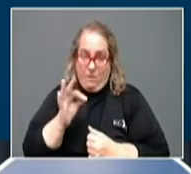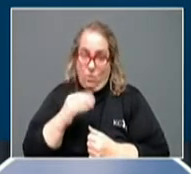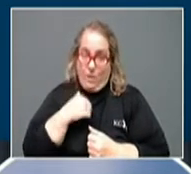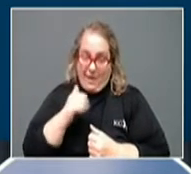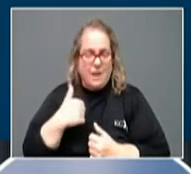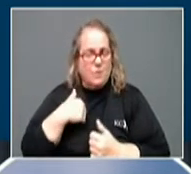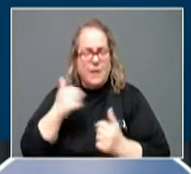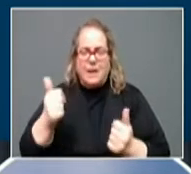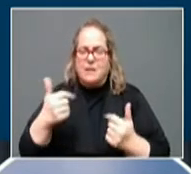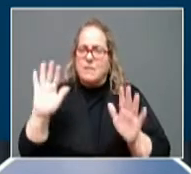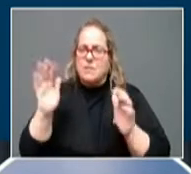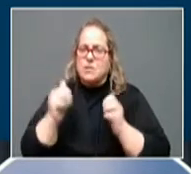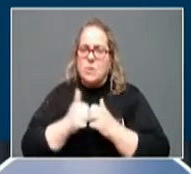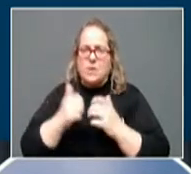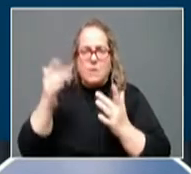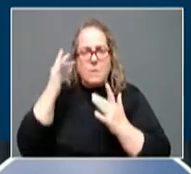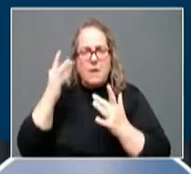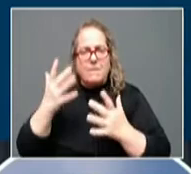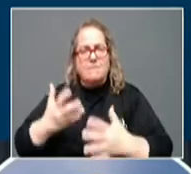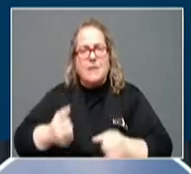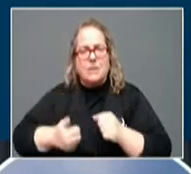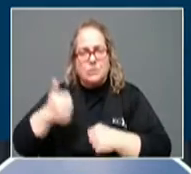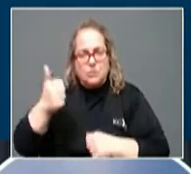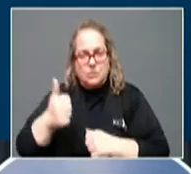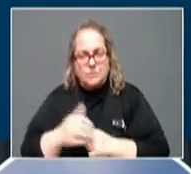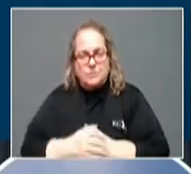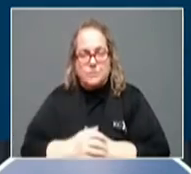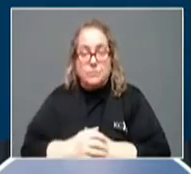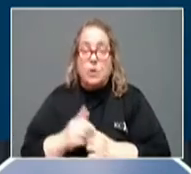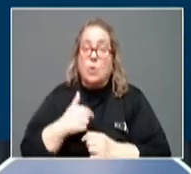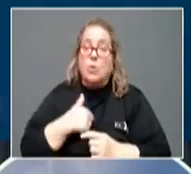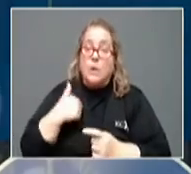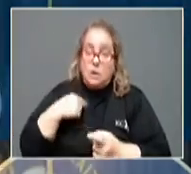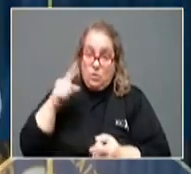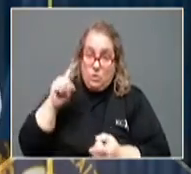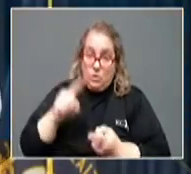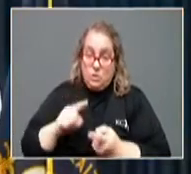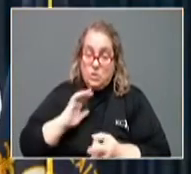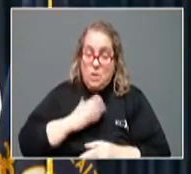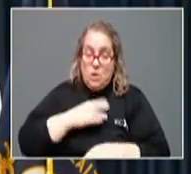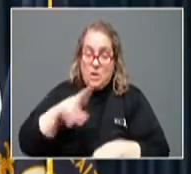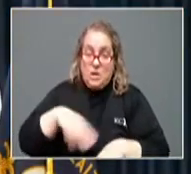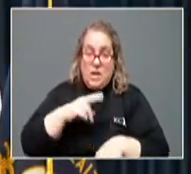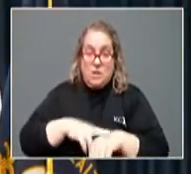We've been able to reduce our National Guard force a little bit now. 318